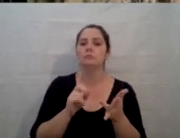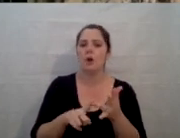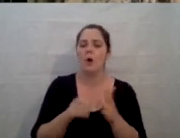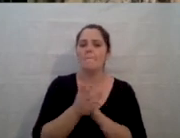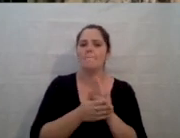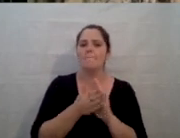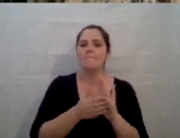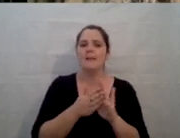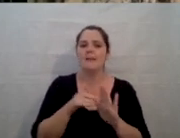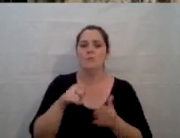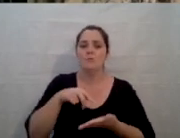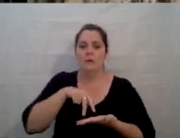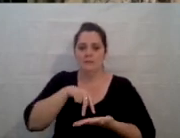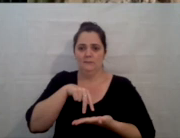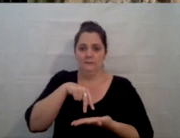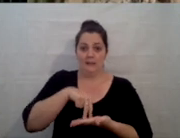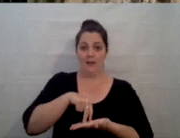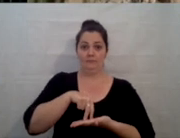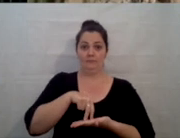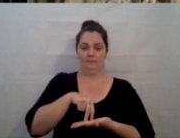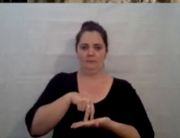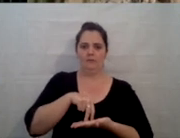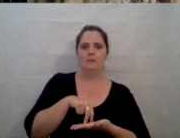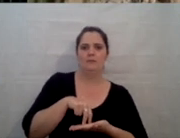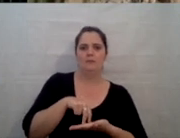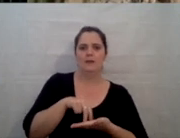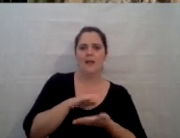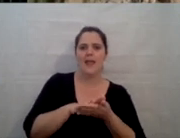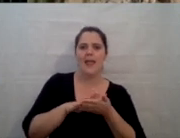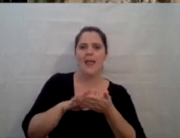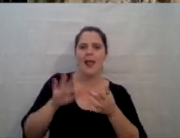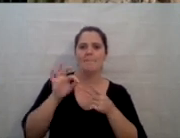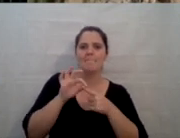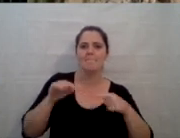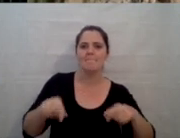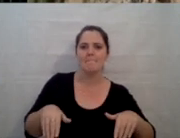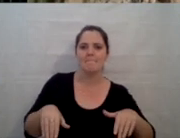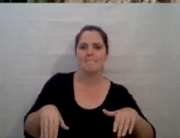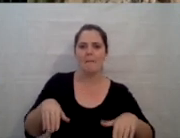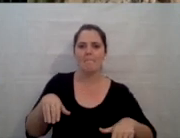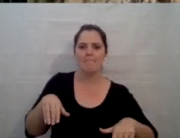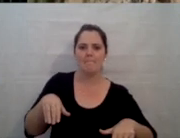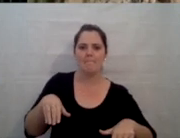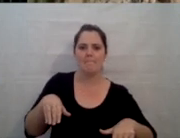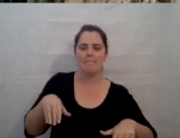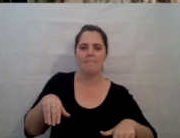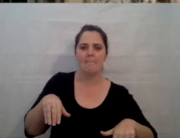onto one leg and when you put that weight on one leg, your hips pop in that direction. So your hips pop